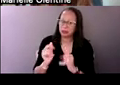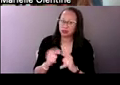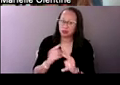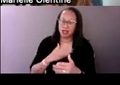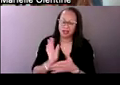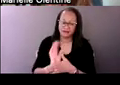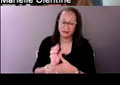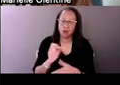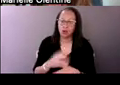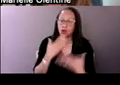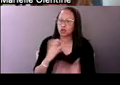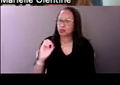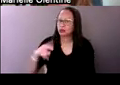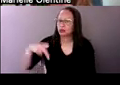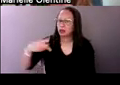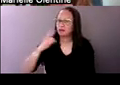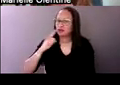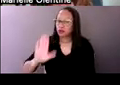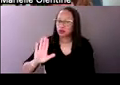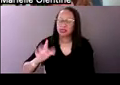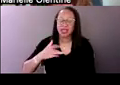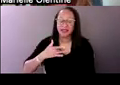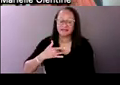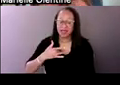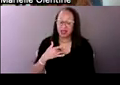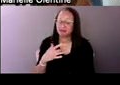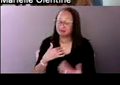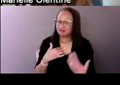to us. And then we also looked at "Feeling of Being Watched"